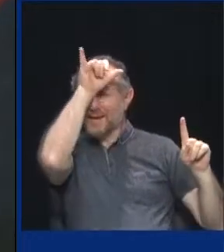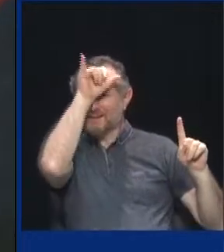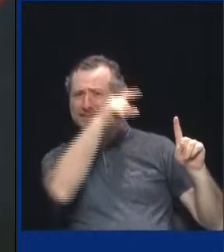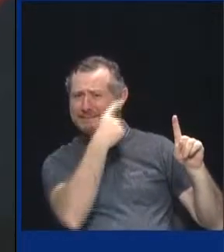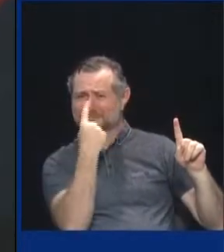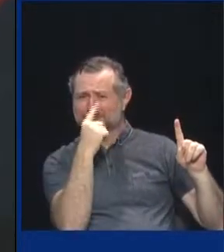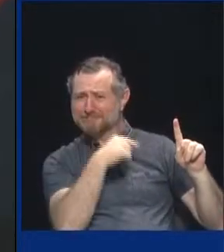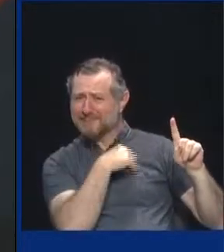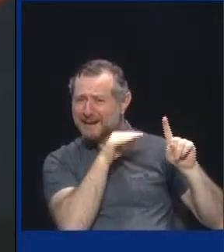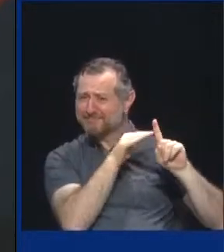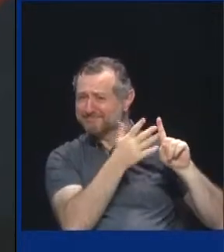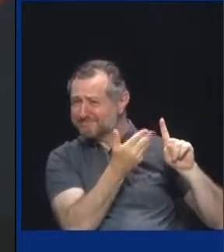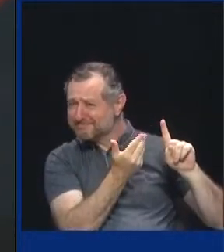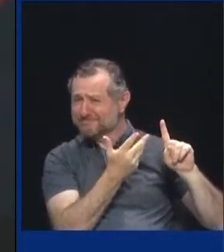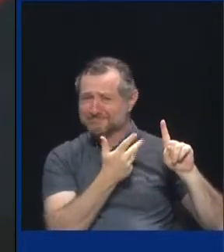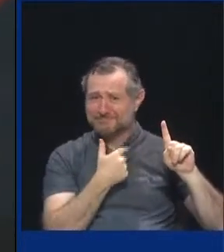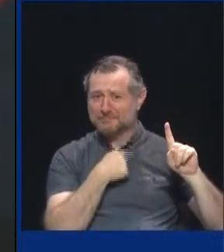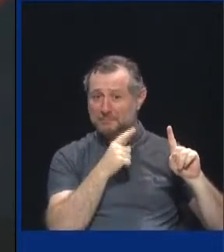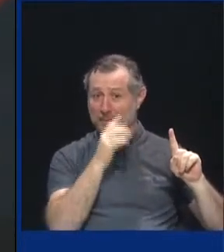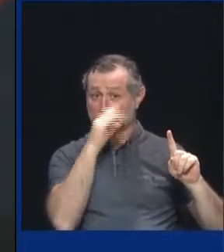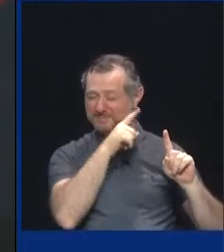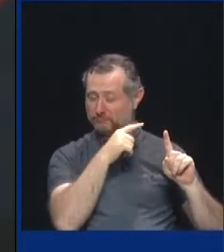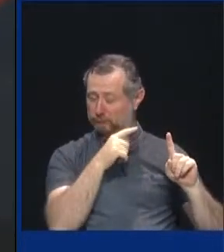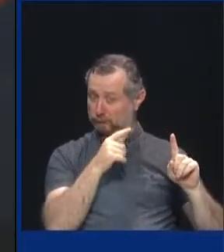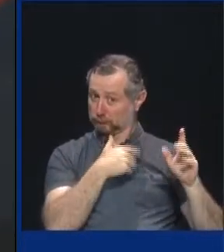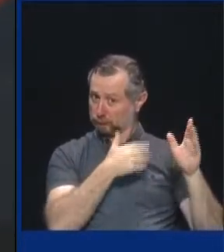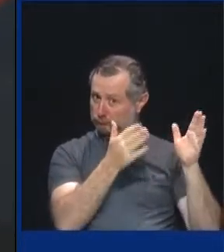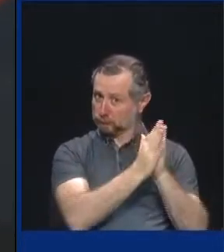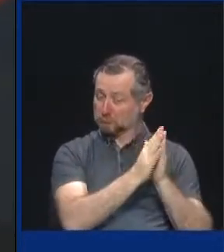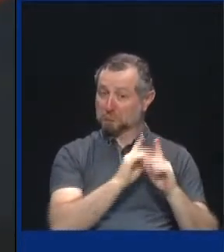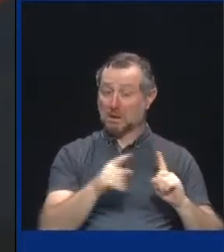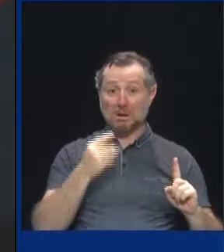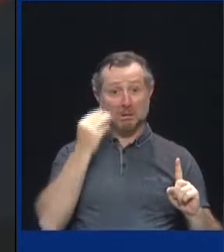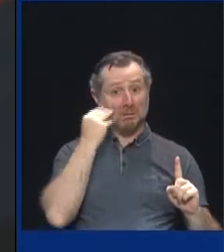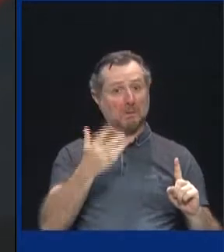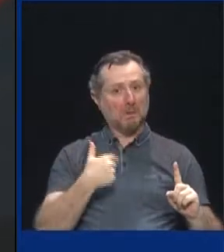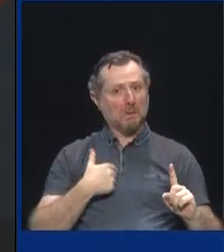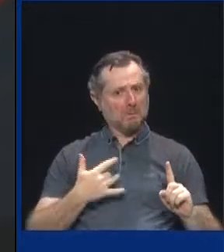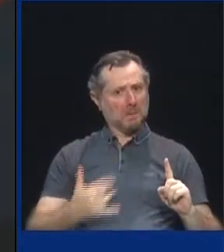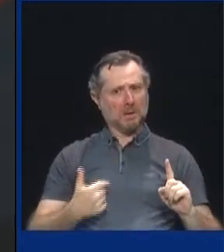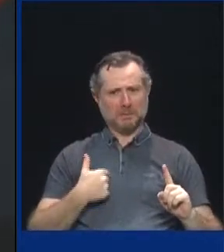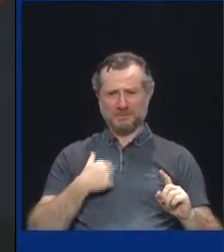AND I REMEMBER THE FIRST CONVERSATION WHEN I CALLED THE YANKEES AND ASKED THEM ABOUT.